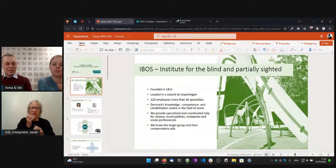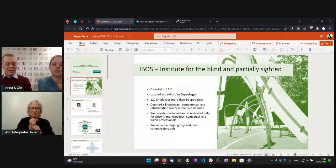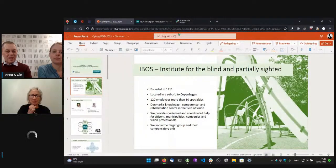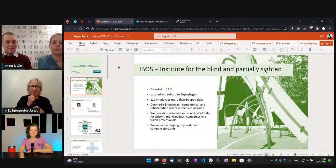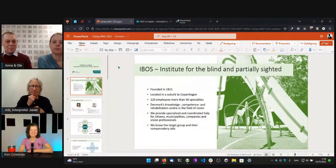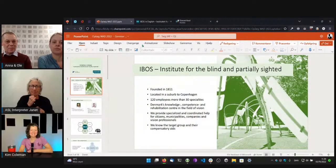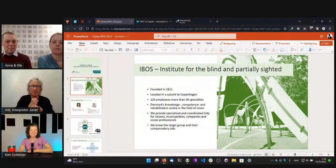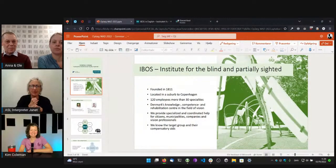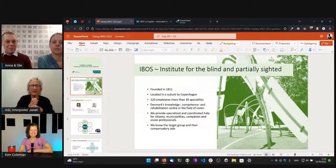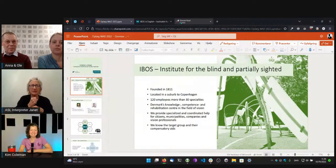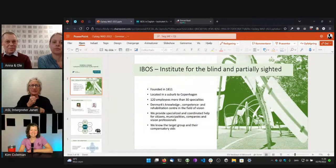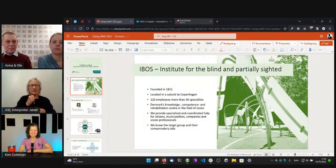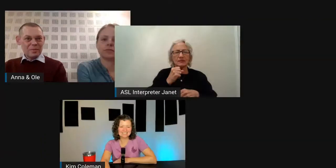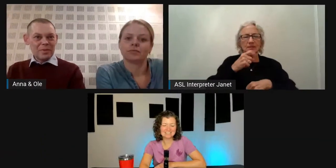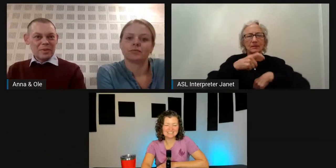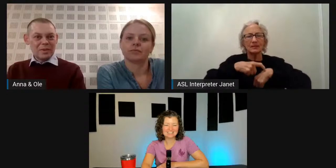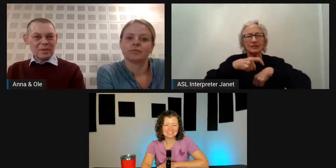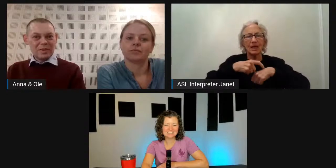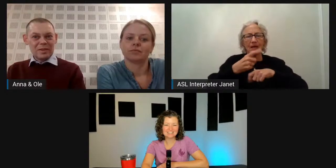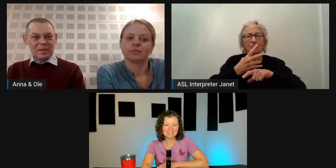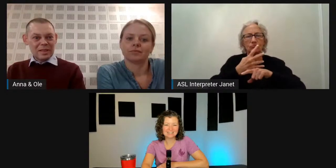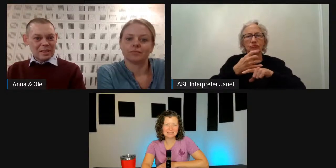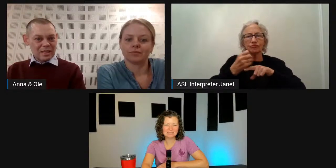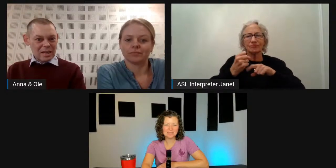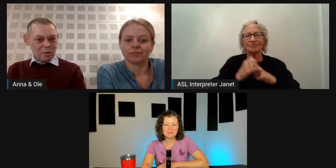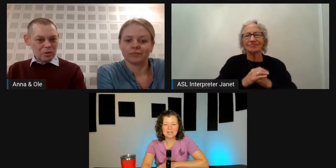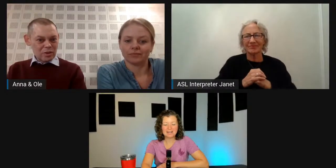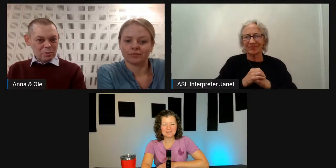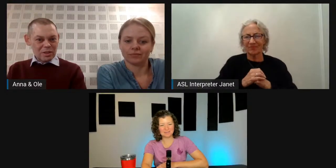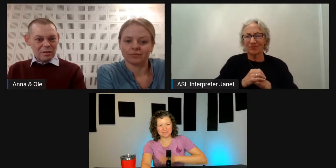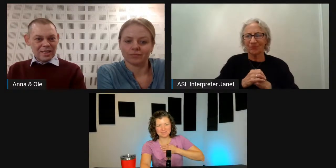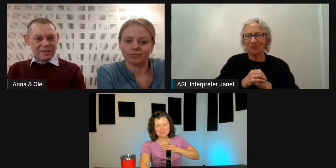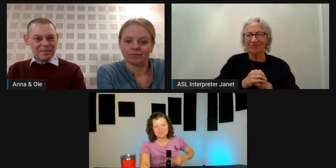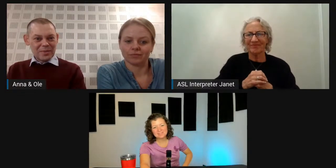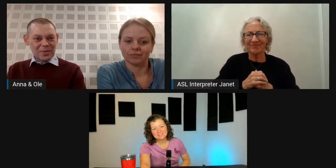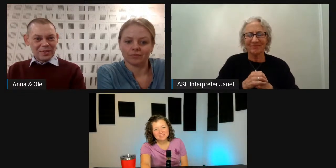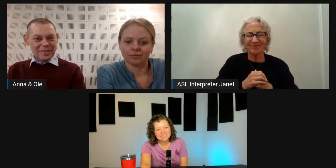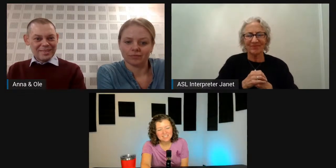So I think that almost makes it are time.